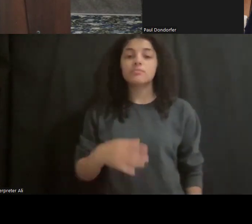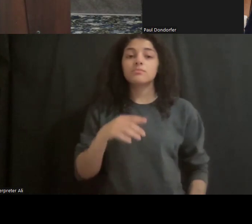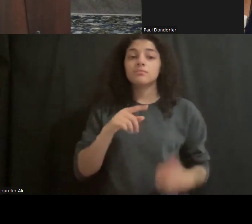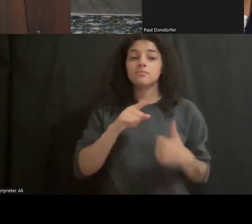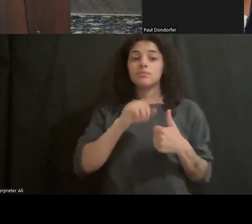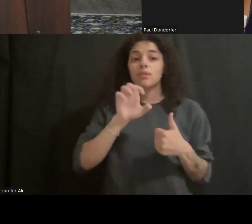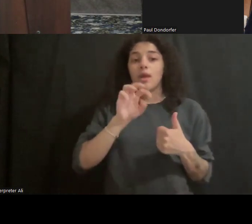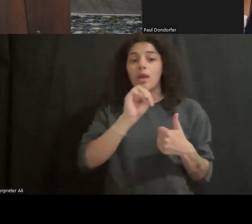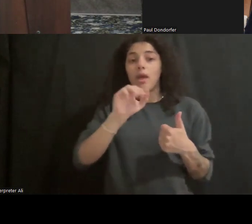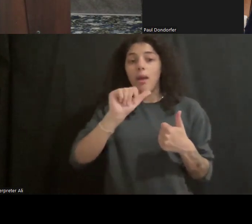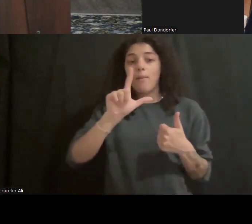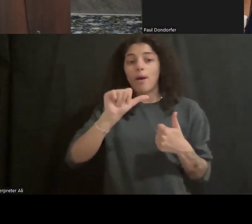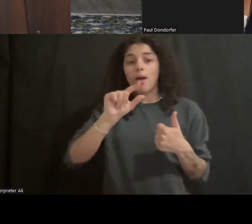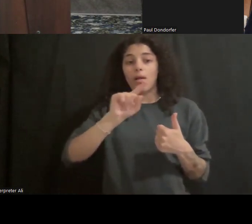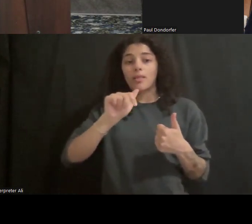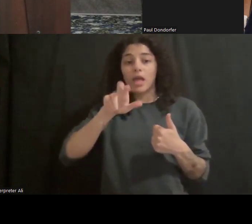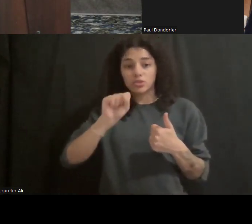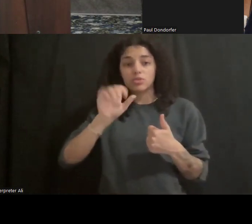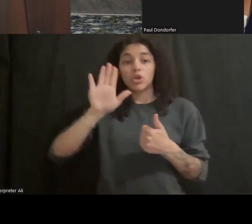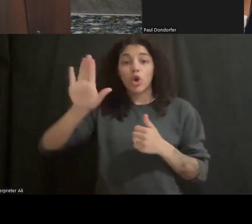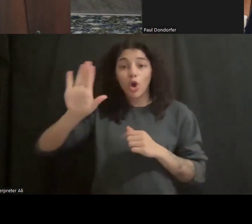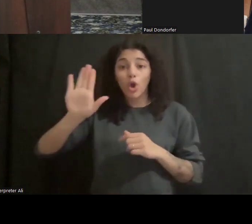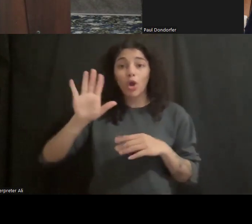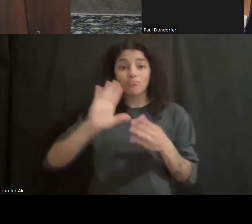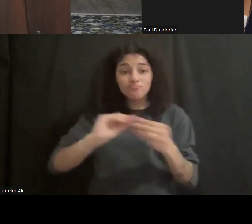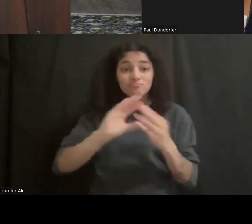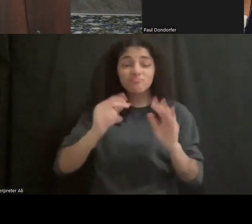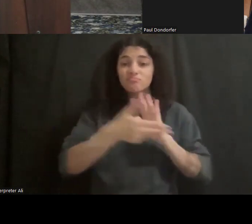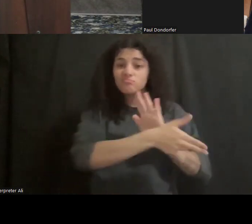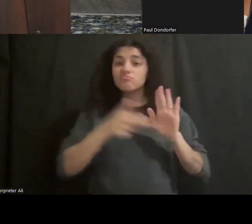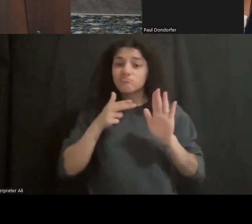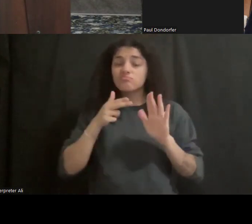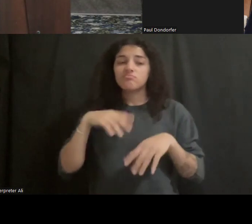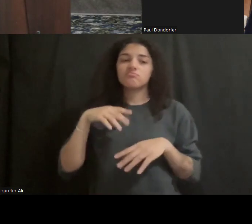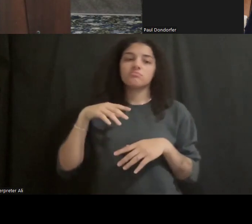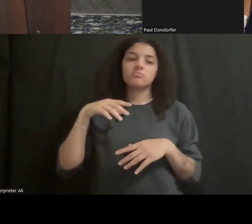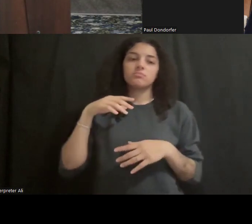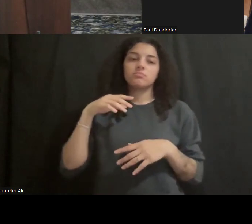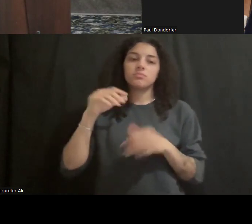the Statue of Liberty was a descendant of Sphartic Jews who came here immigrated to